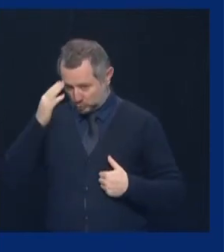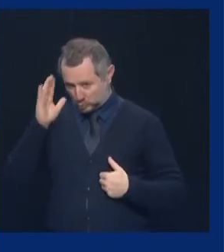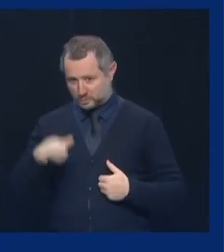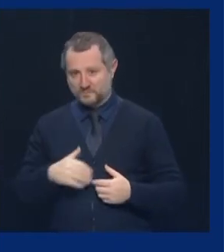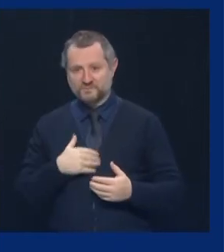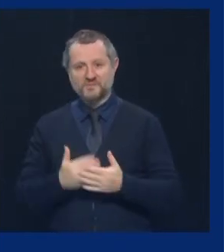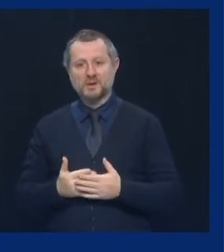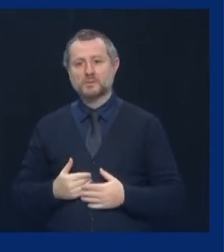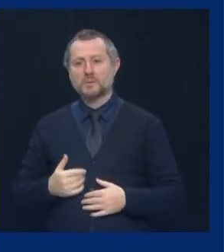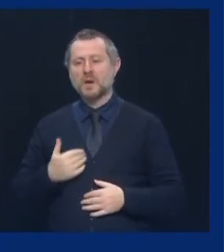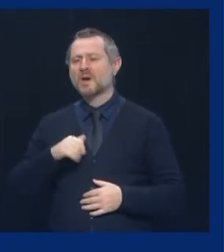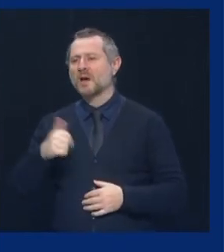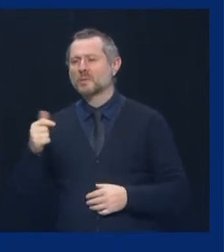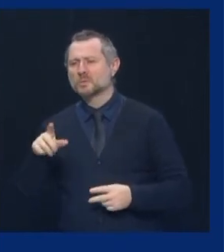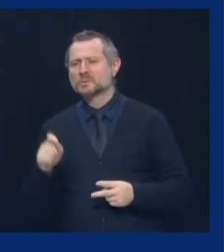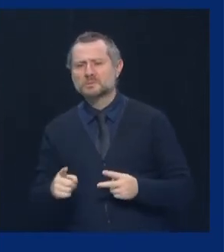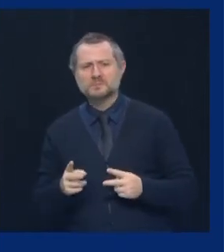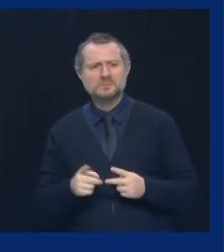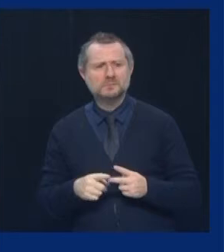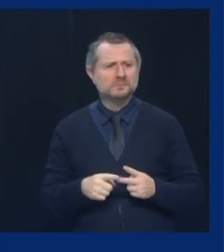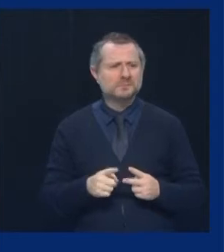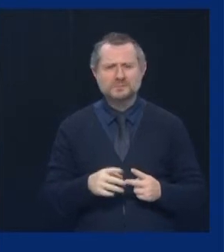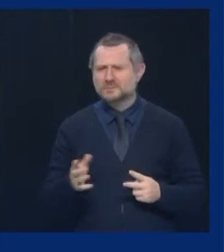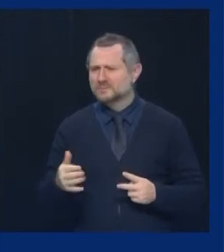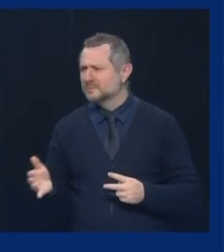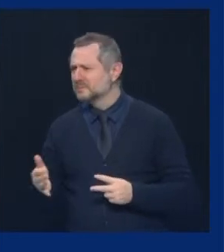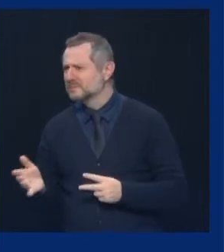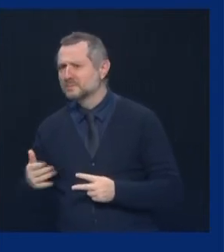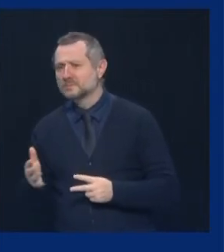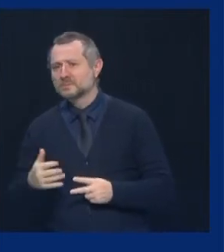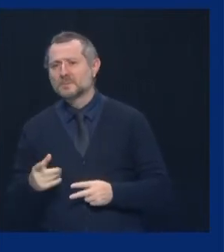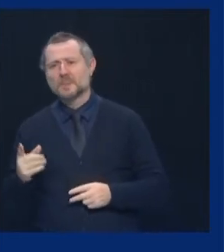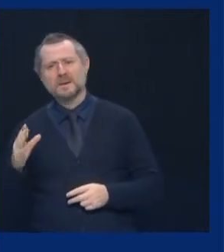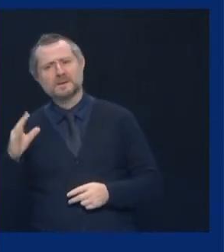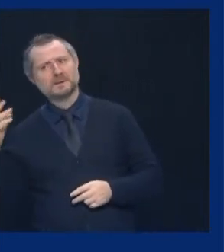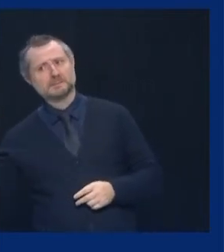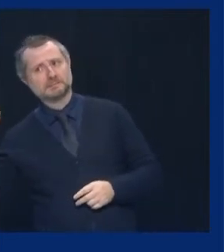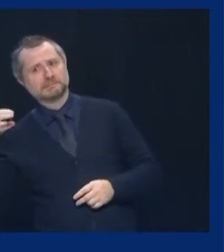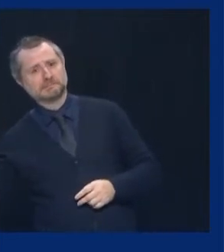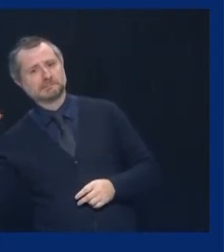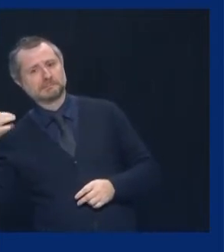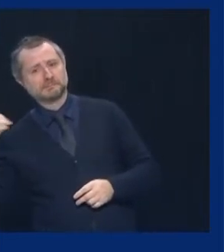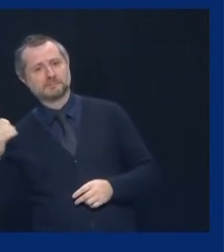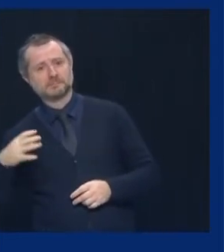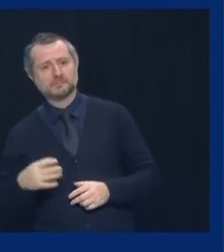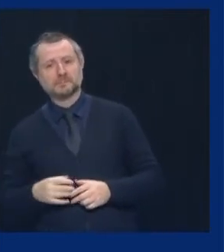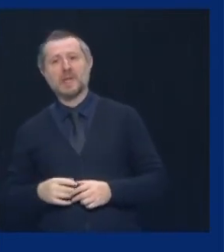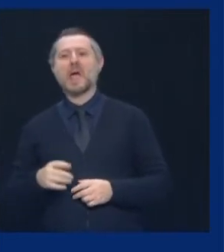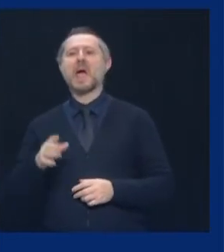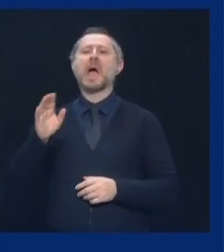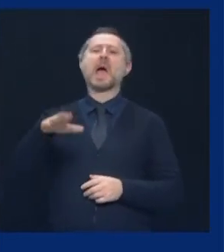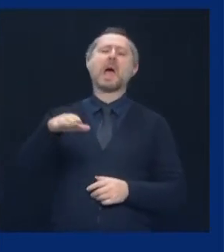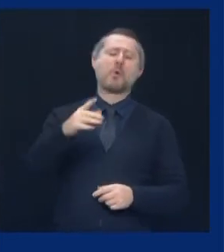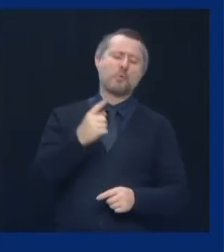OUT" WELL, THE TRUTH HAS OUTED.